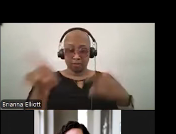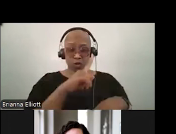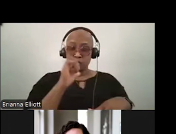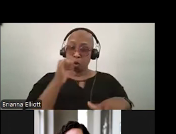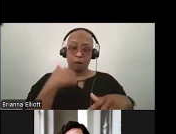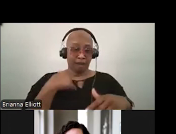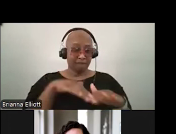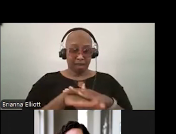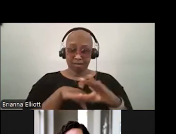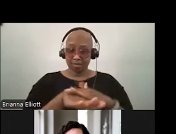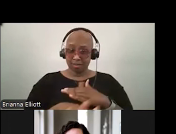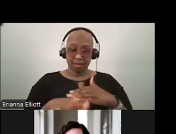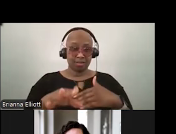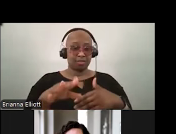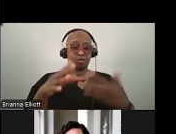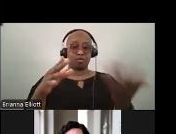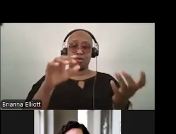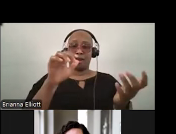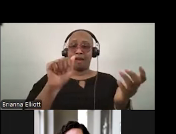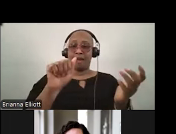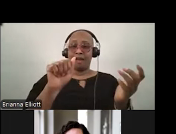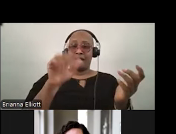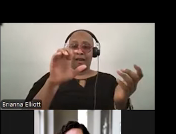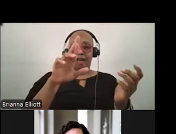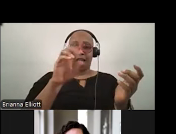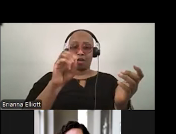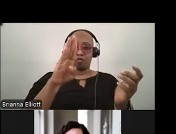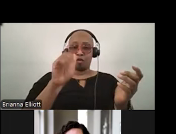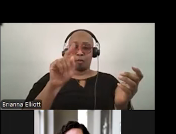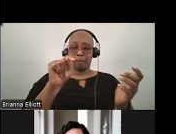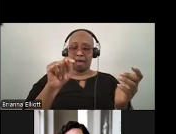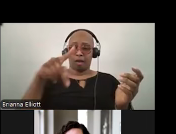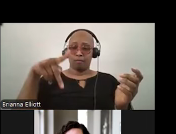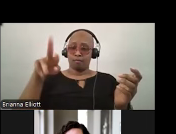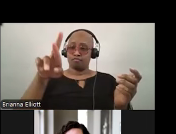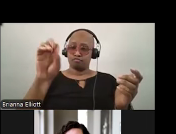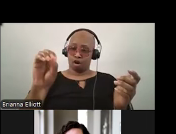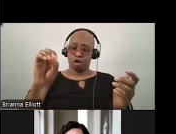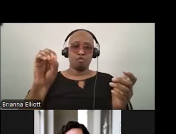access to Acrobat Pro from your campus license or whatever other tools you may want to be using for